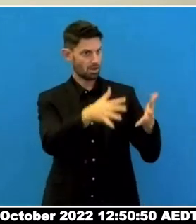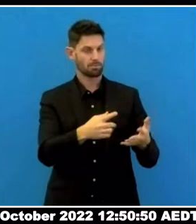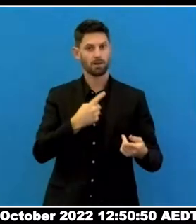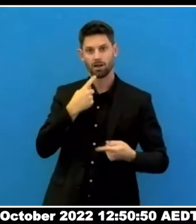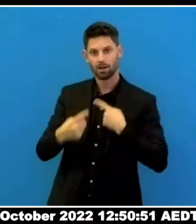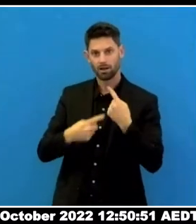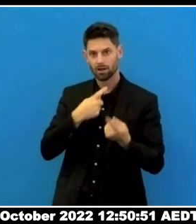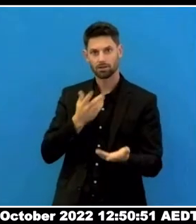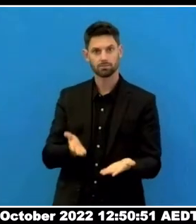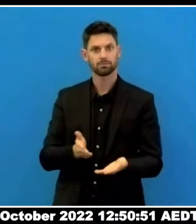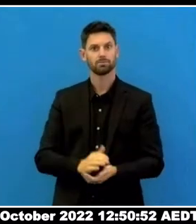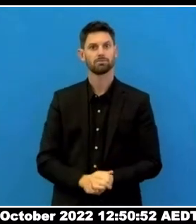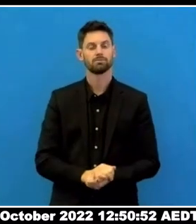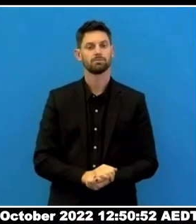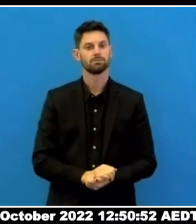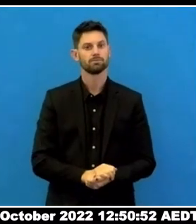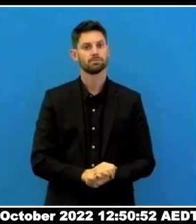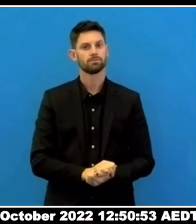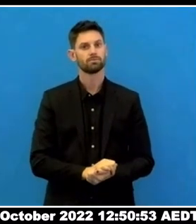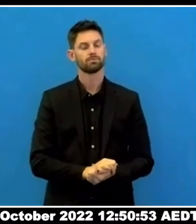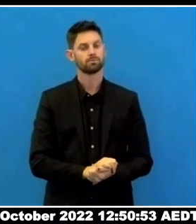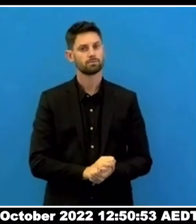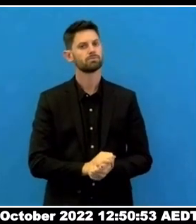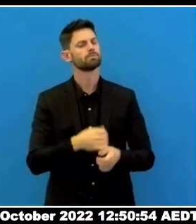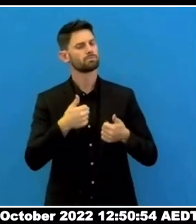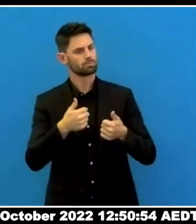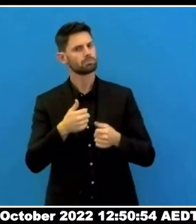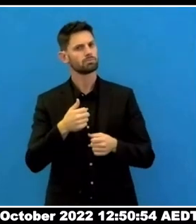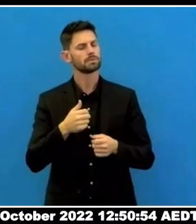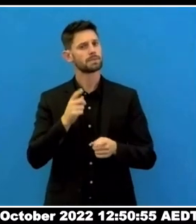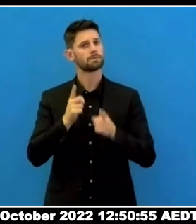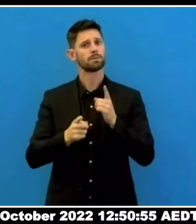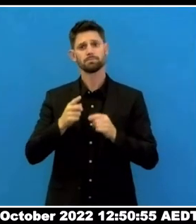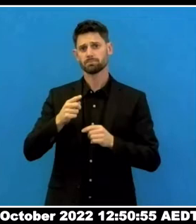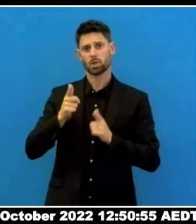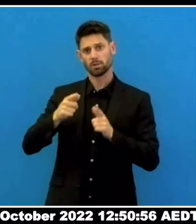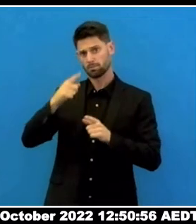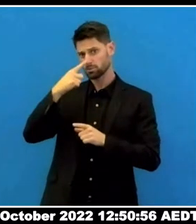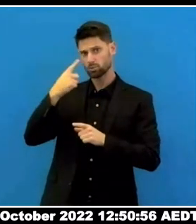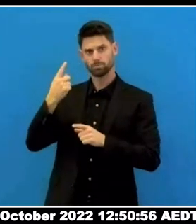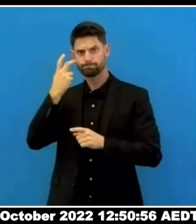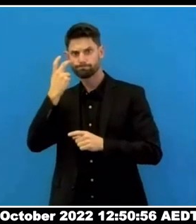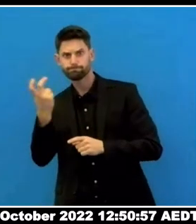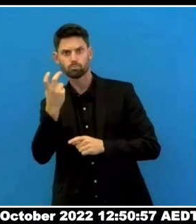and that uncertainty as they await news about their visa and the visa applications.